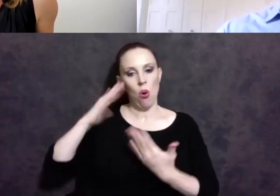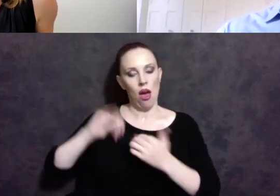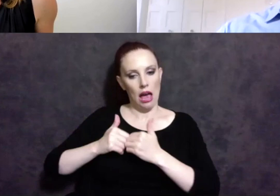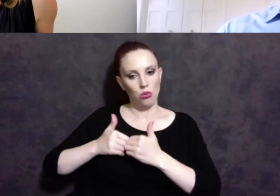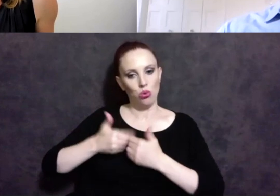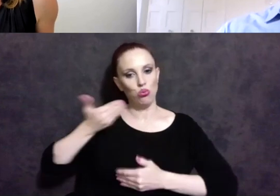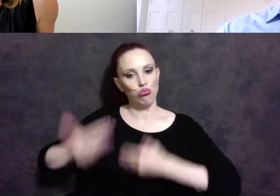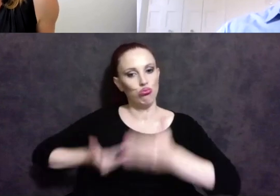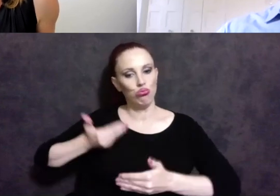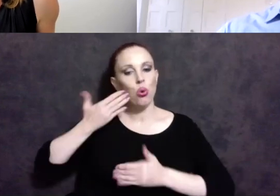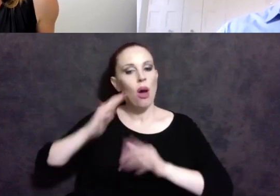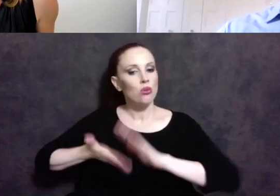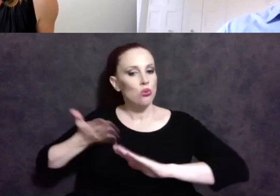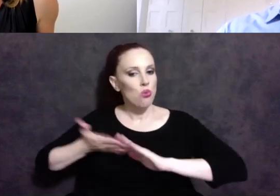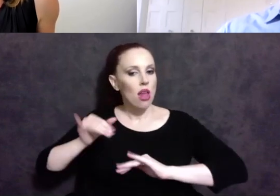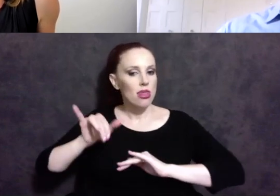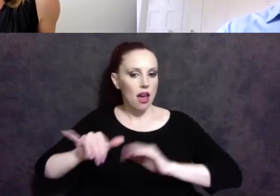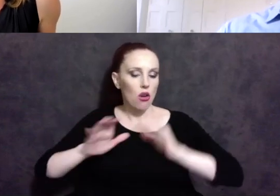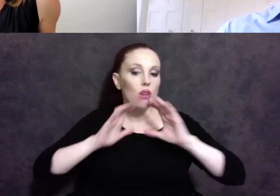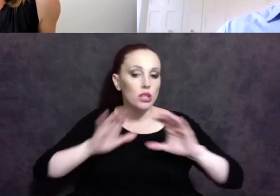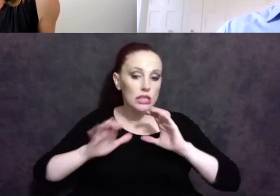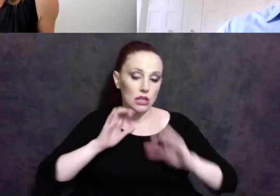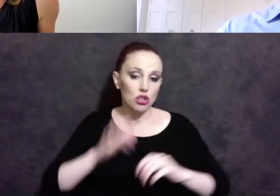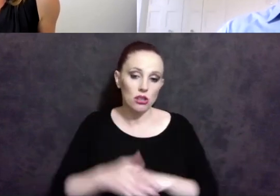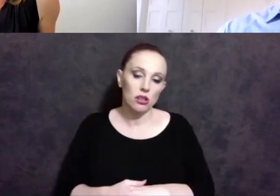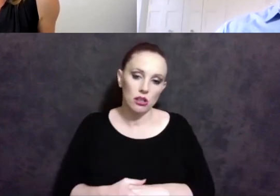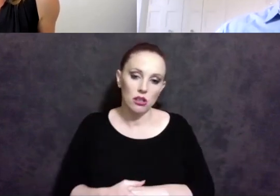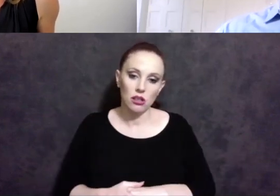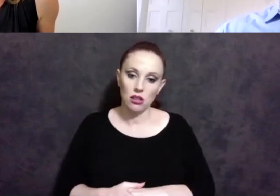facilitate those conversations, right? You know, I have been in plenty of meetings where